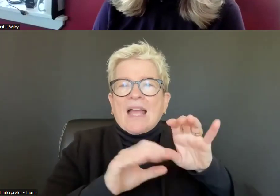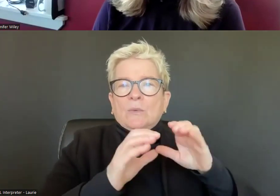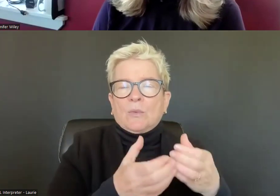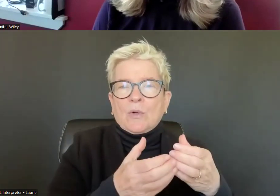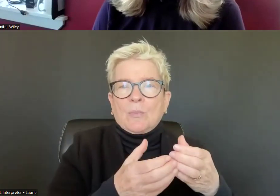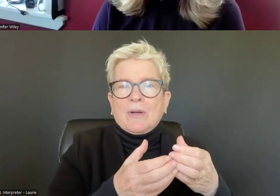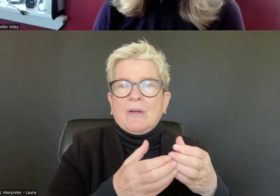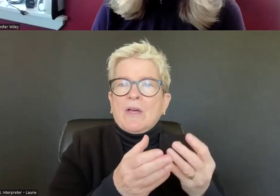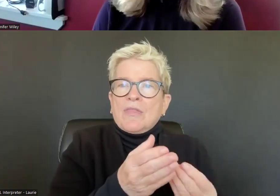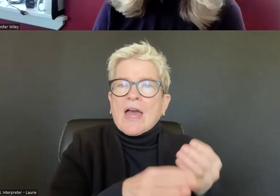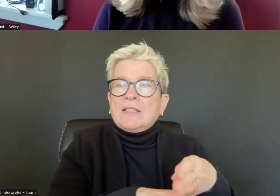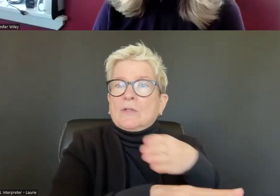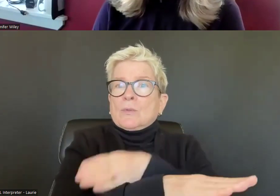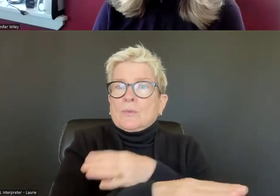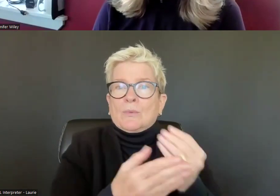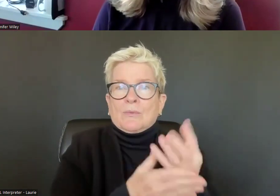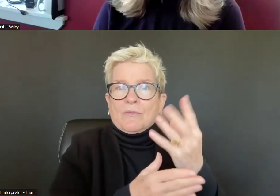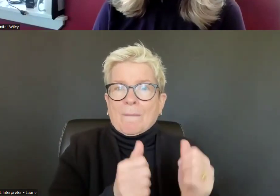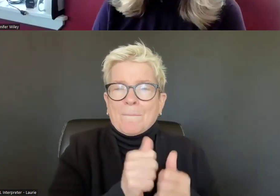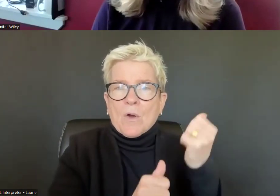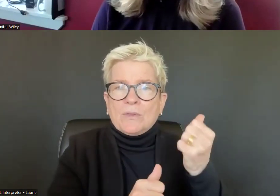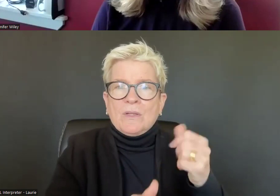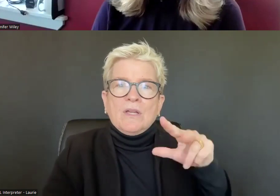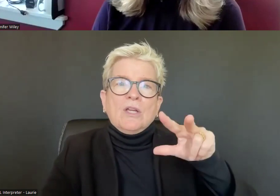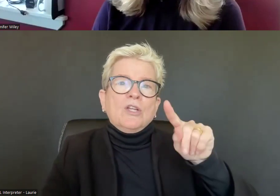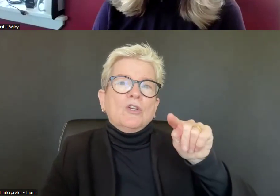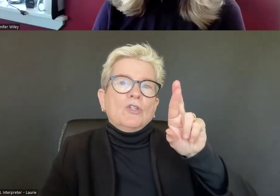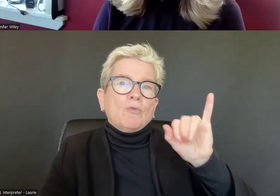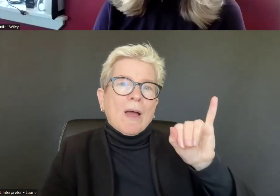growth and so we're a trimester school so it you know you could do it four times